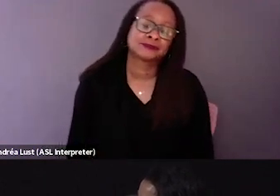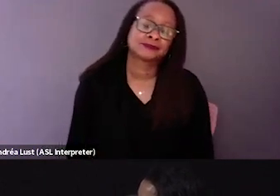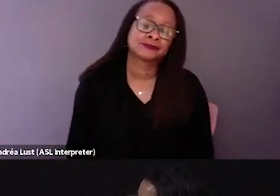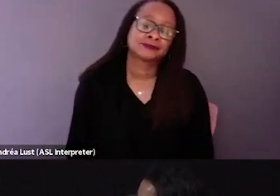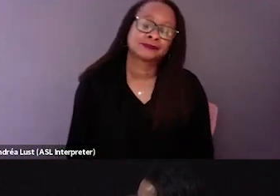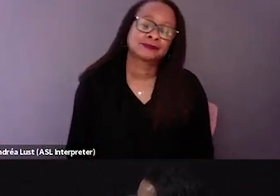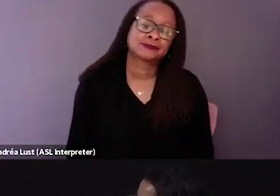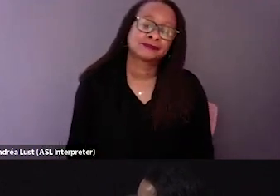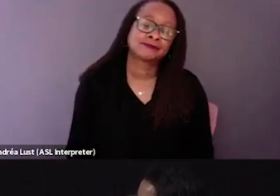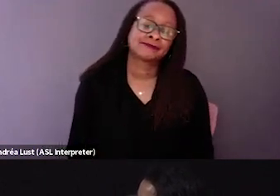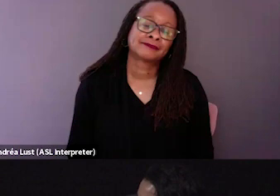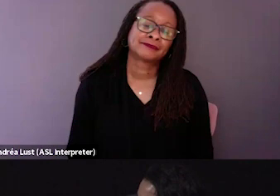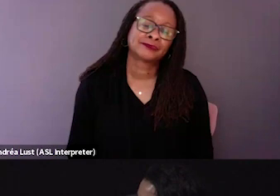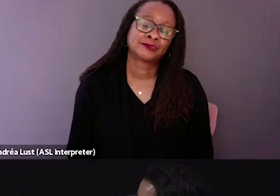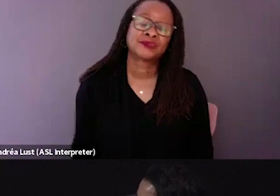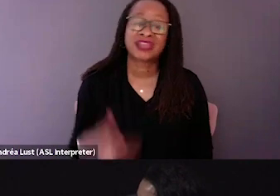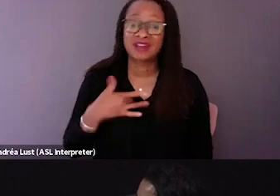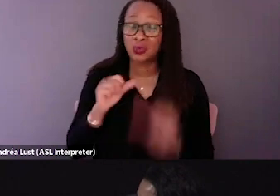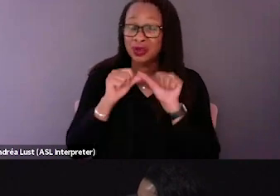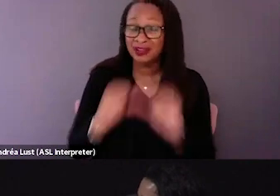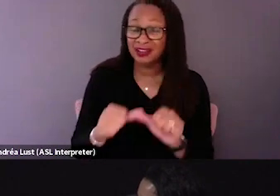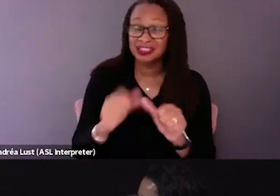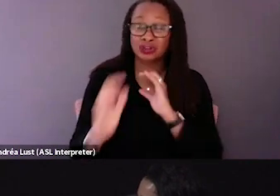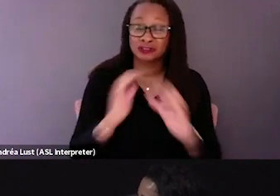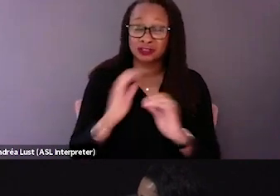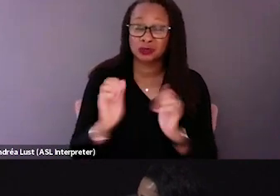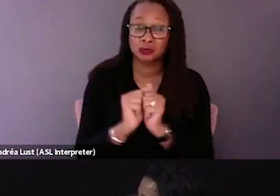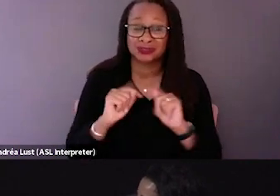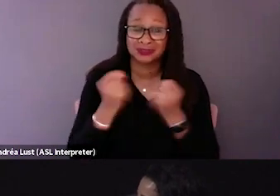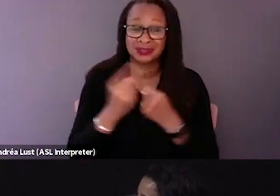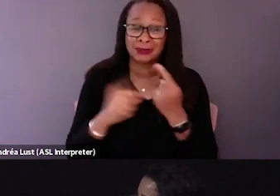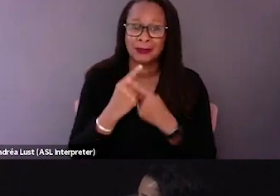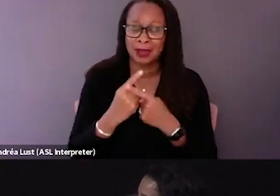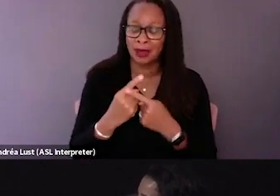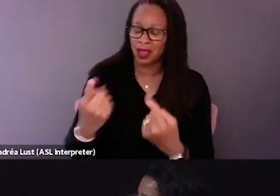You know, I felt like we were in constant conversation with our team about coming of age and adolescents